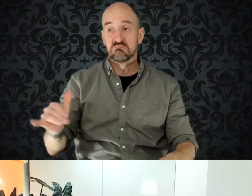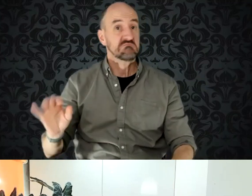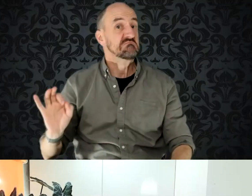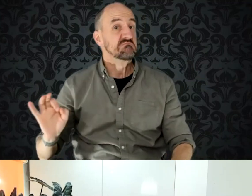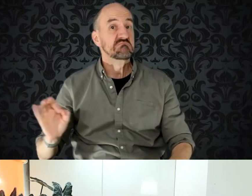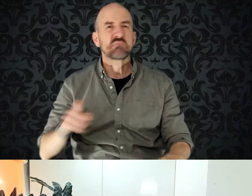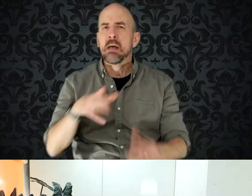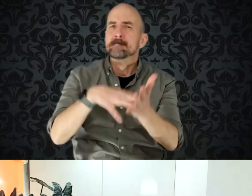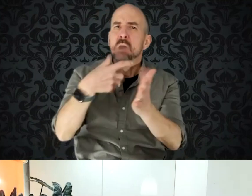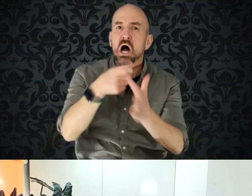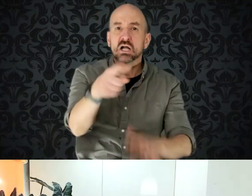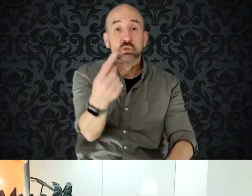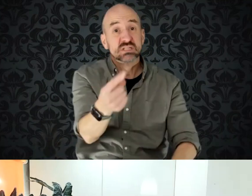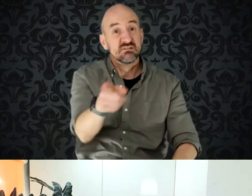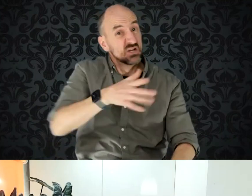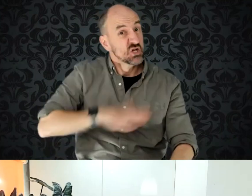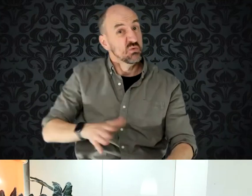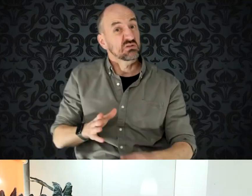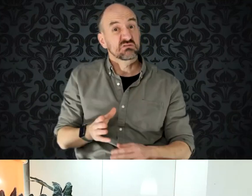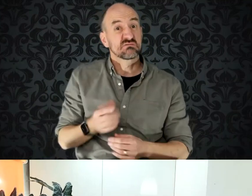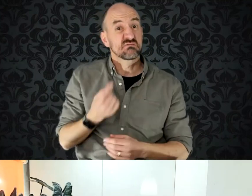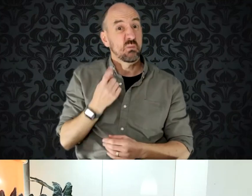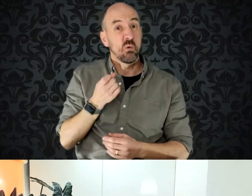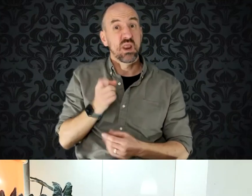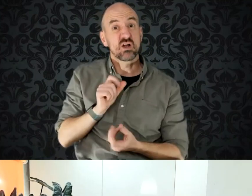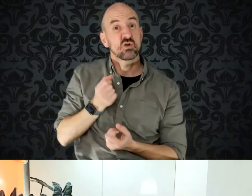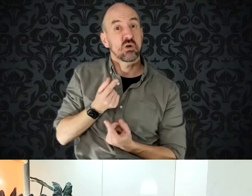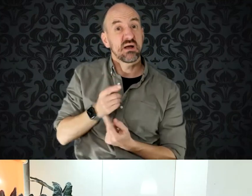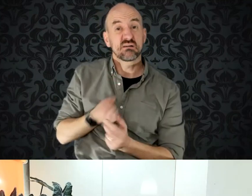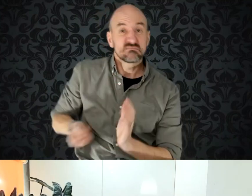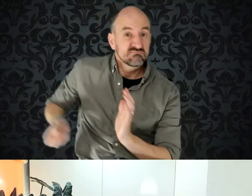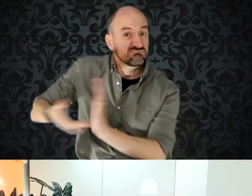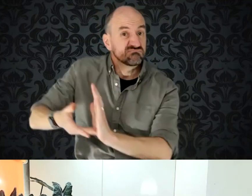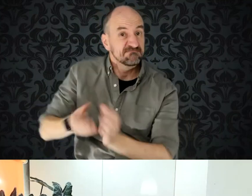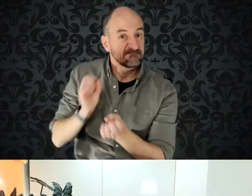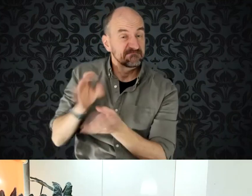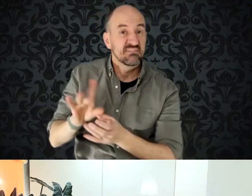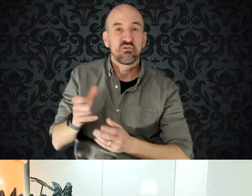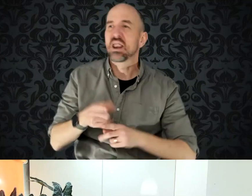so I wouldn't offer it to anybody who can raise their hand via the reaction button at the